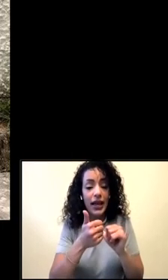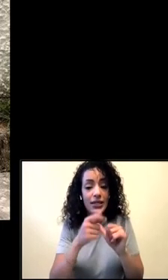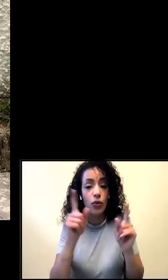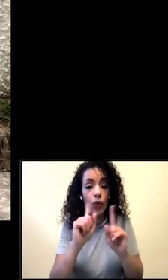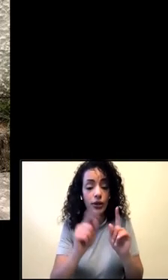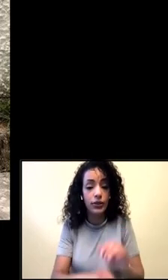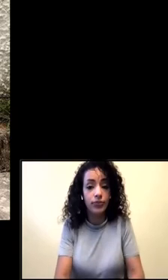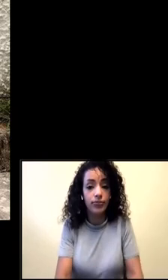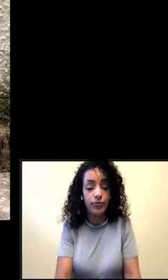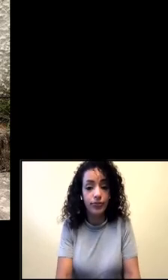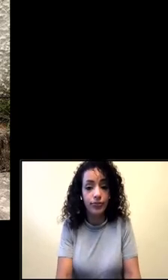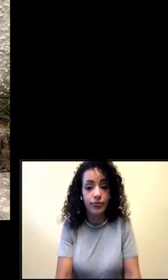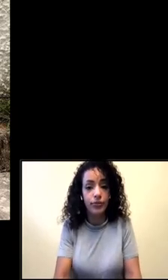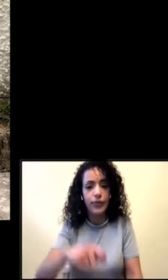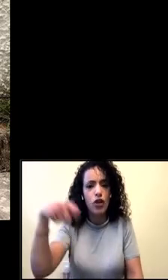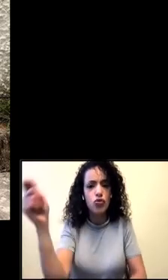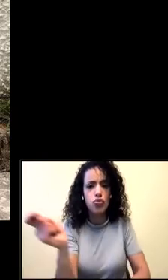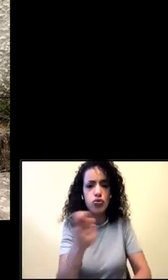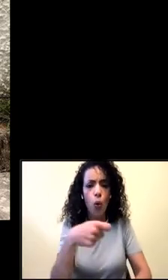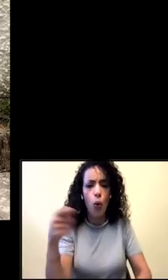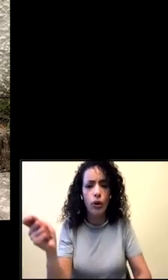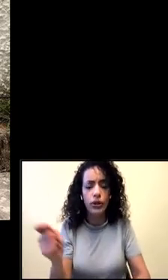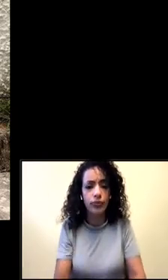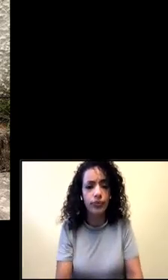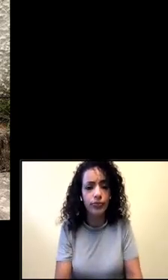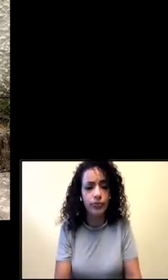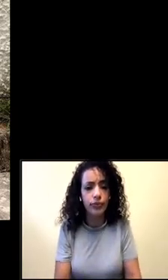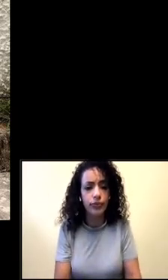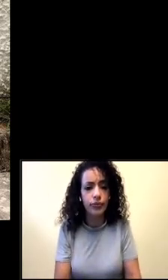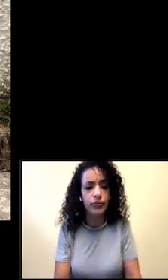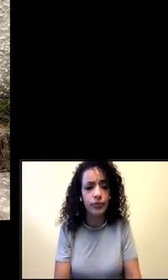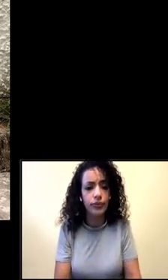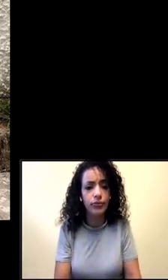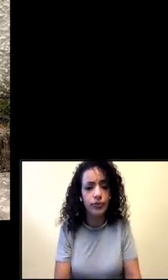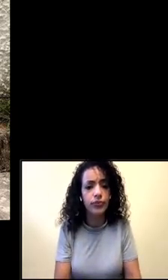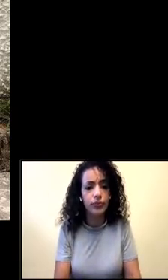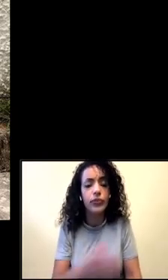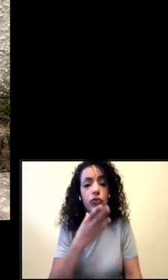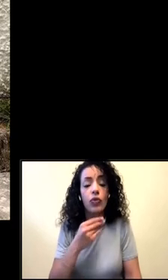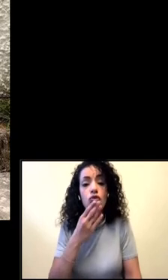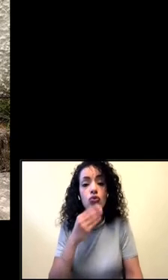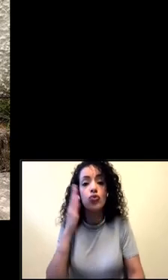is a sword that was actually used to cut the umbilical cord of a pregnant woman